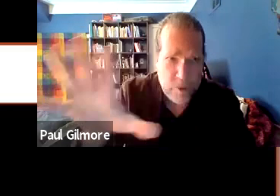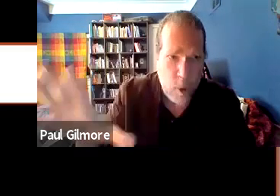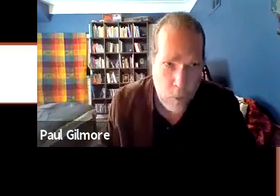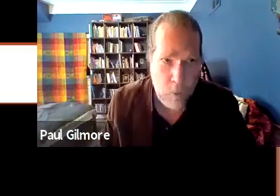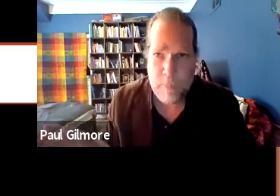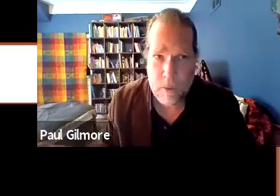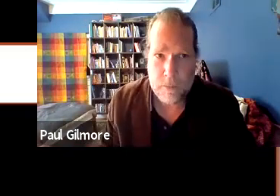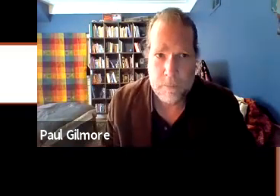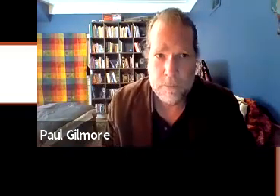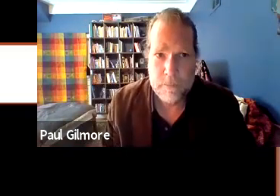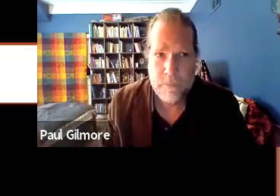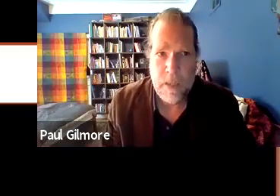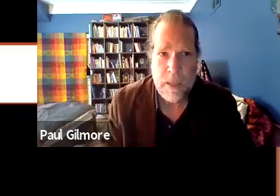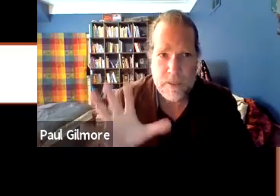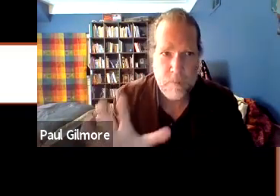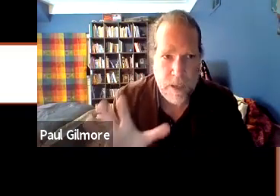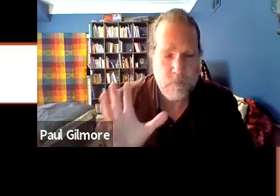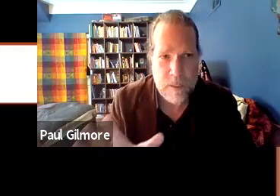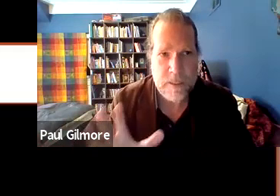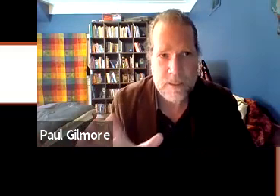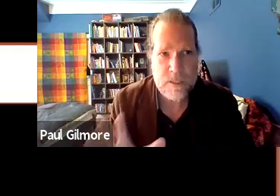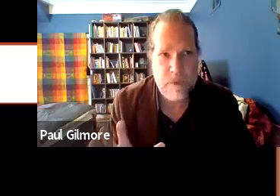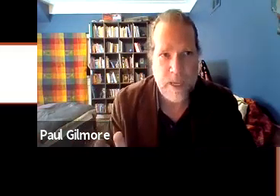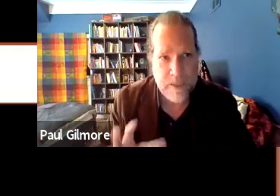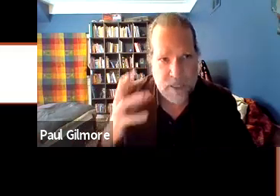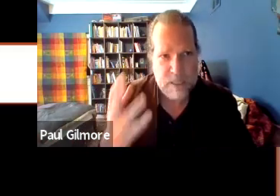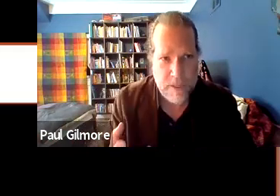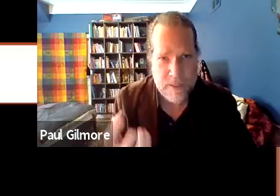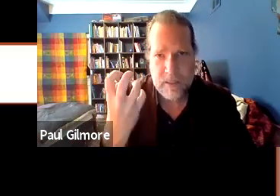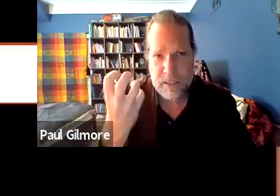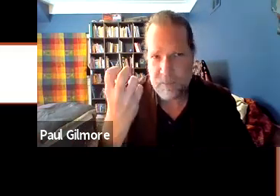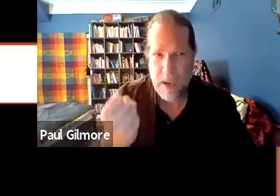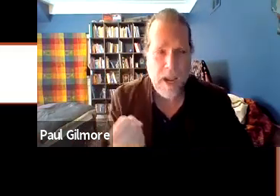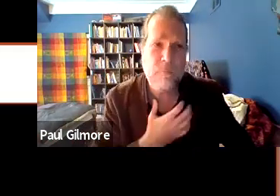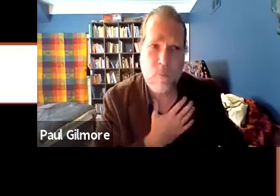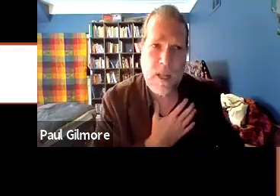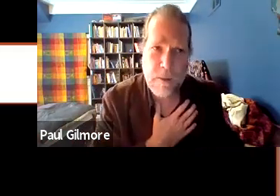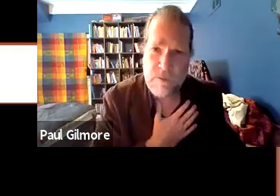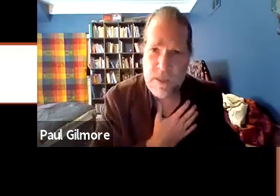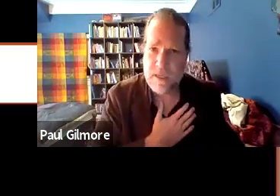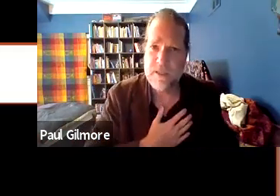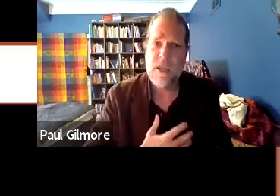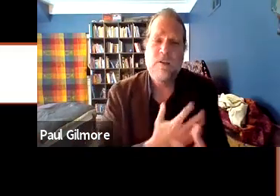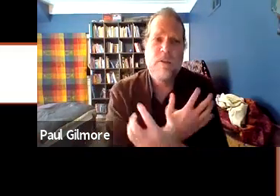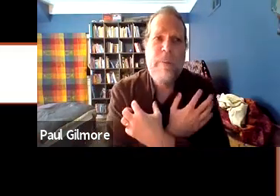whole poem. It's it really is something and it expresses this i what i would think is the